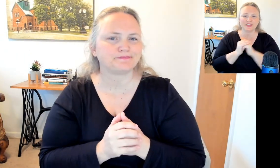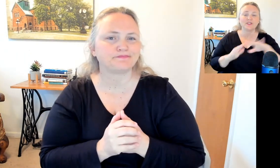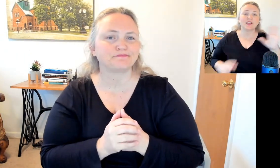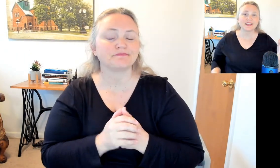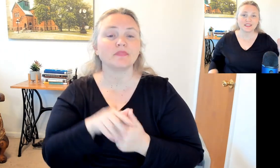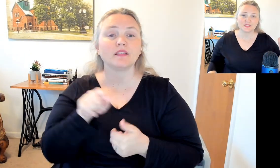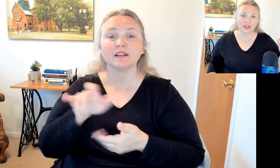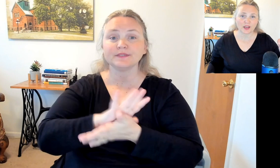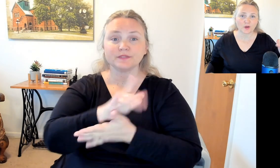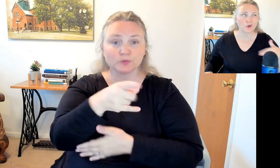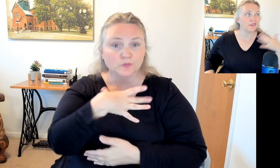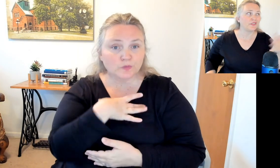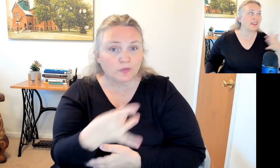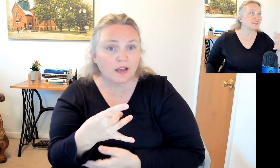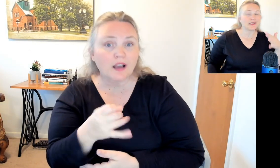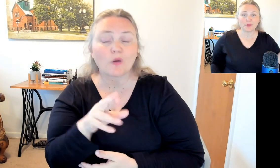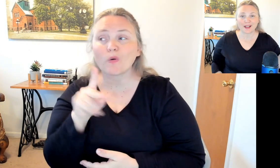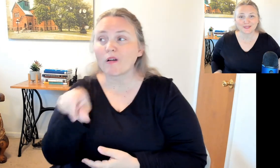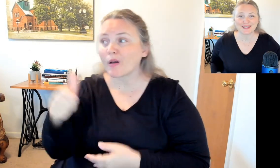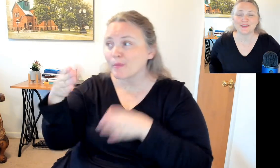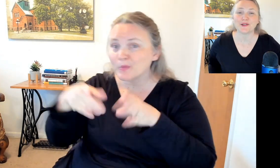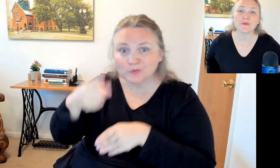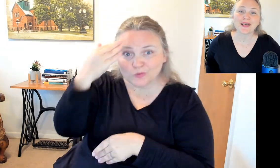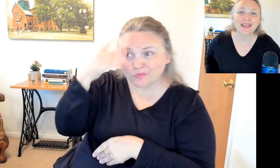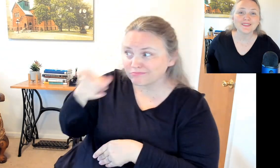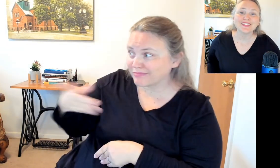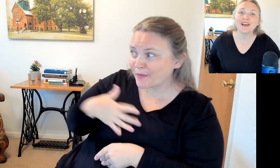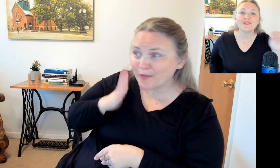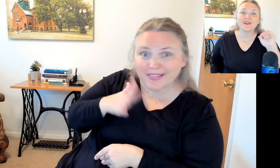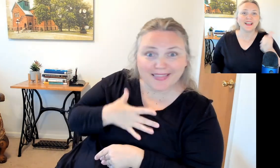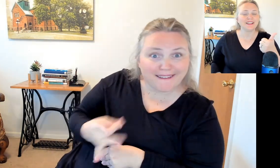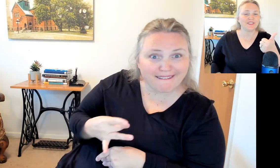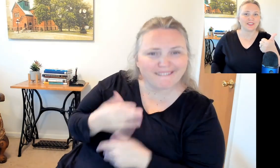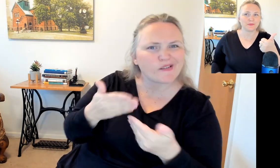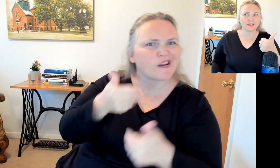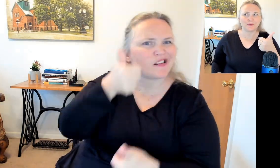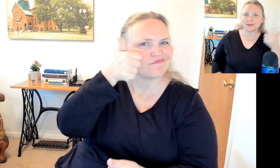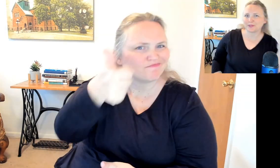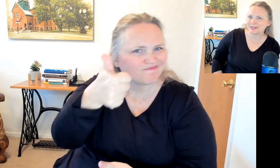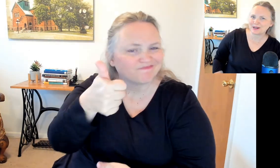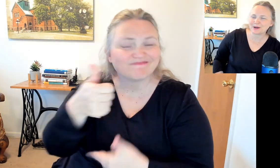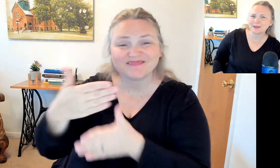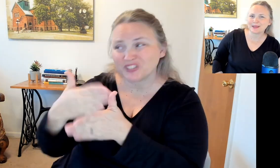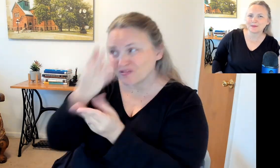If you like this video or you think someone else that you know might like the video, go ahead and give it a thumbs up. Feel free to share it with them.